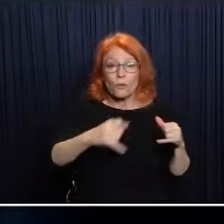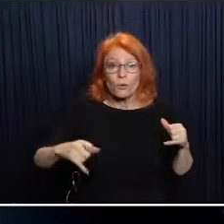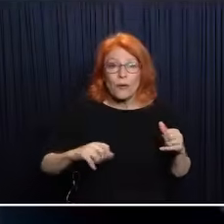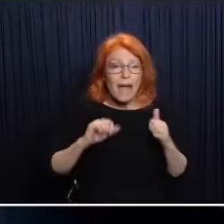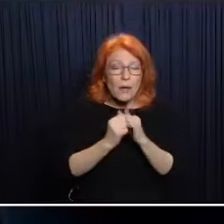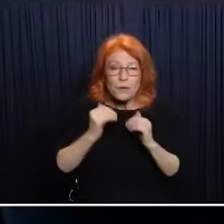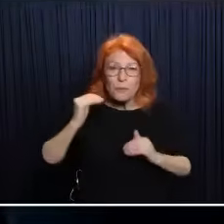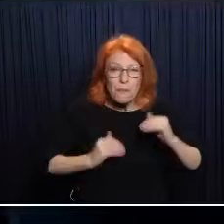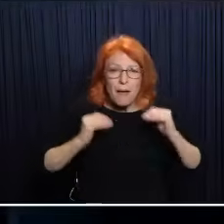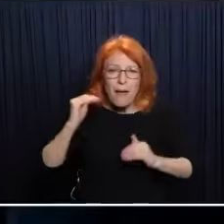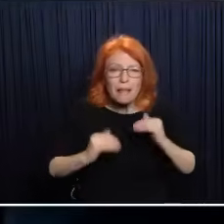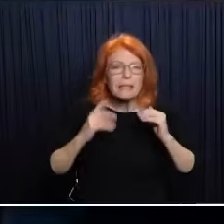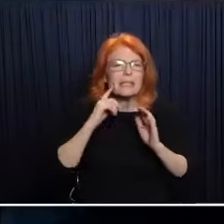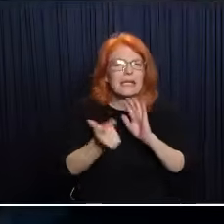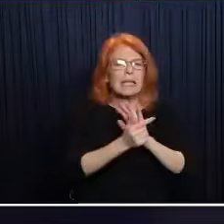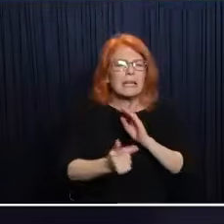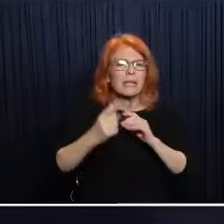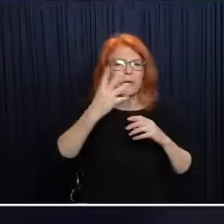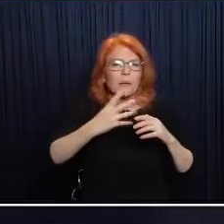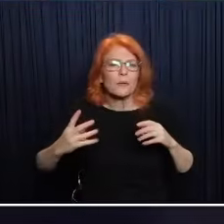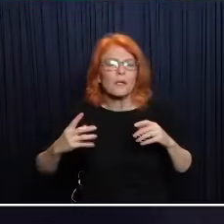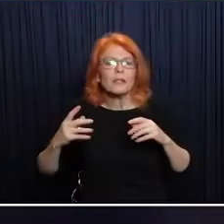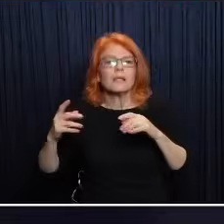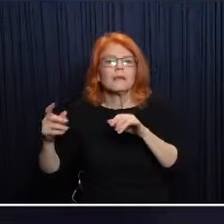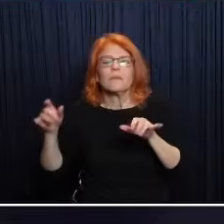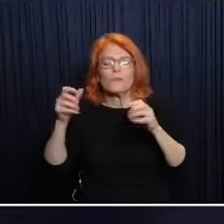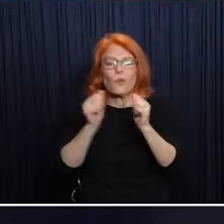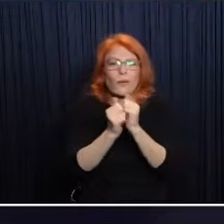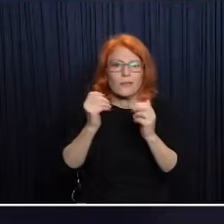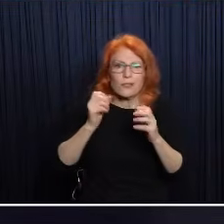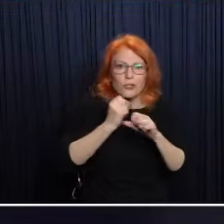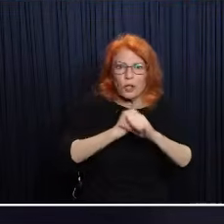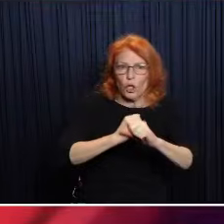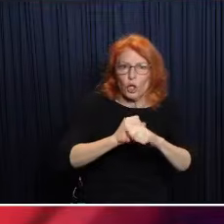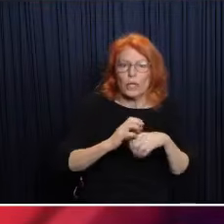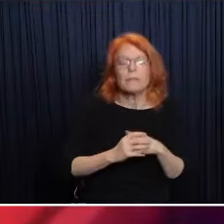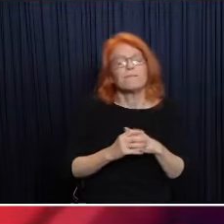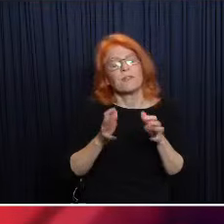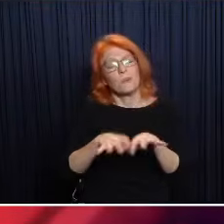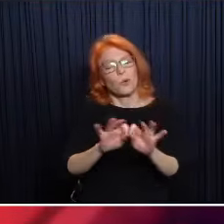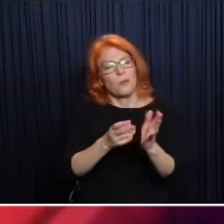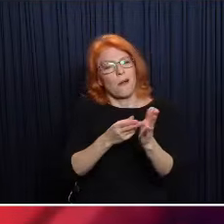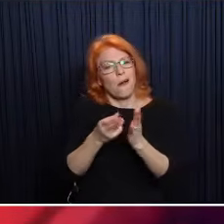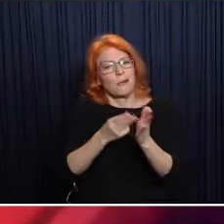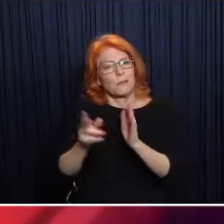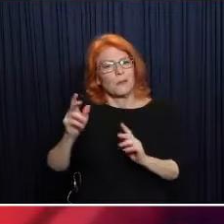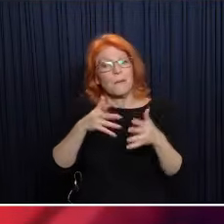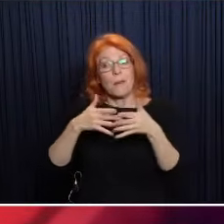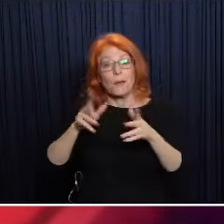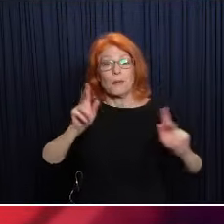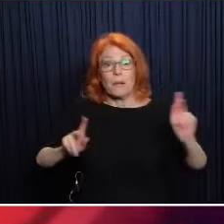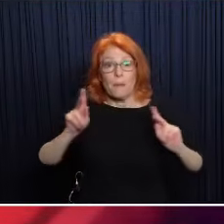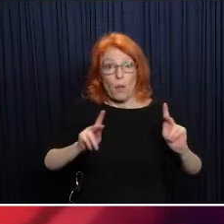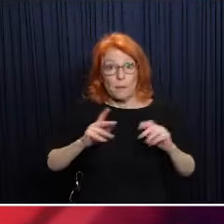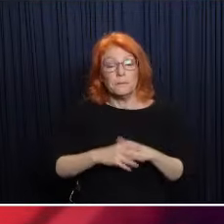THE CURRENT STRATEGY BEING USED WITH THE BORDER. AND HOW DO YOU BALANCE LEGAL IMMIGRATION WITH SECURITY?